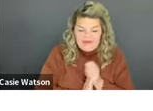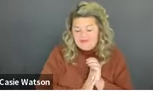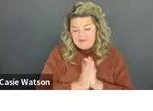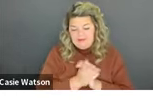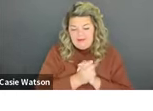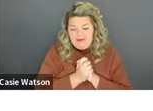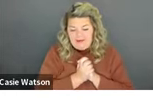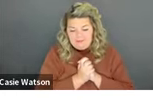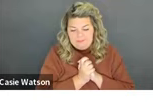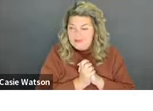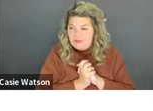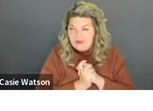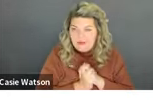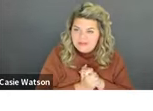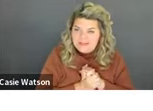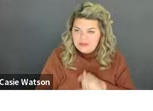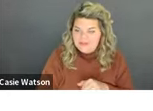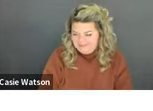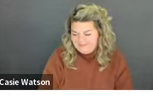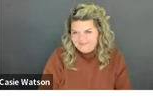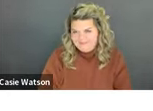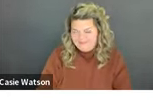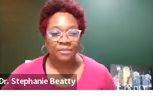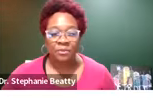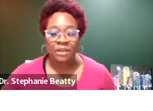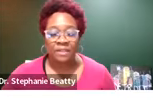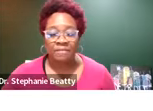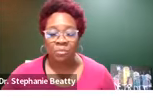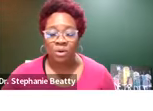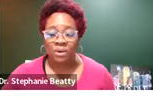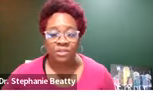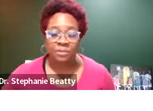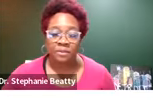and enjoyed our presentation. Yes. And if you definitely have more questions,